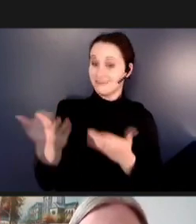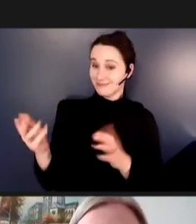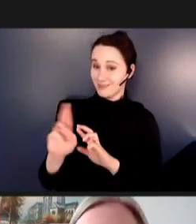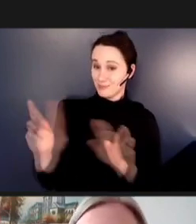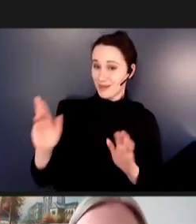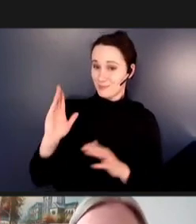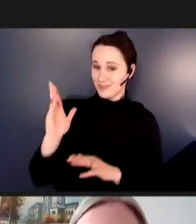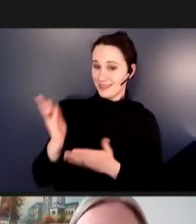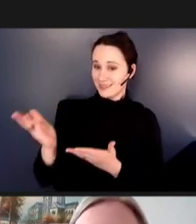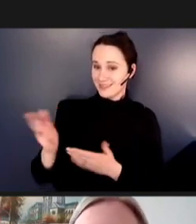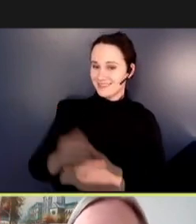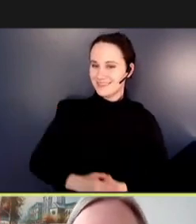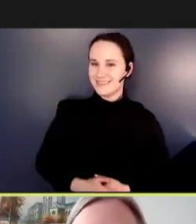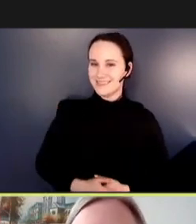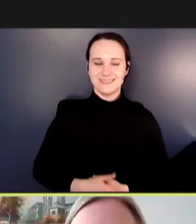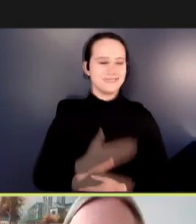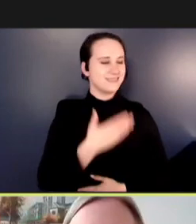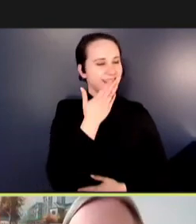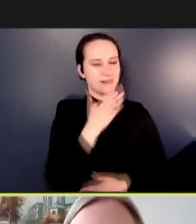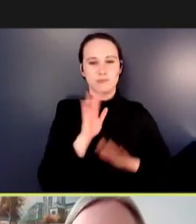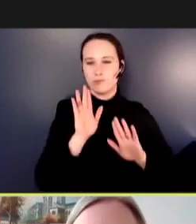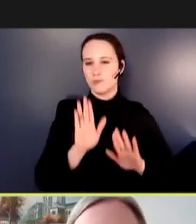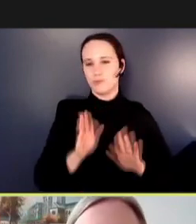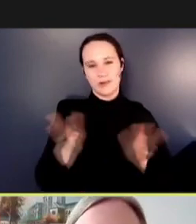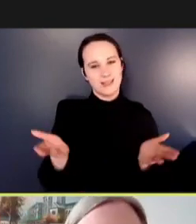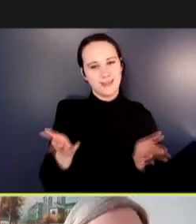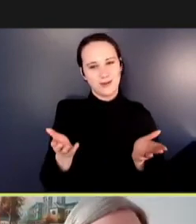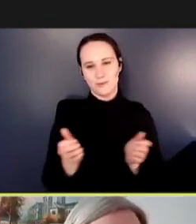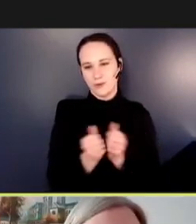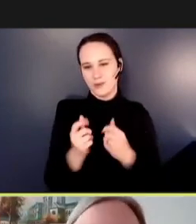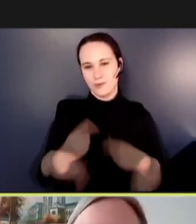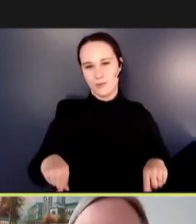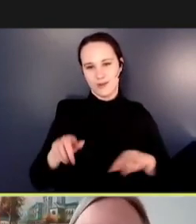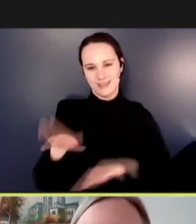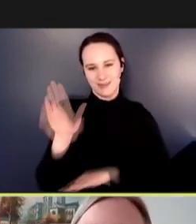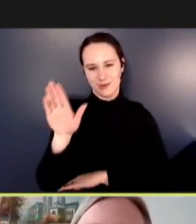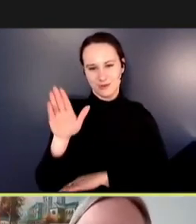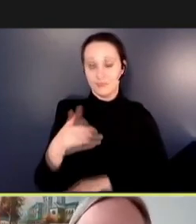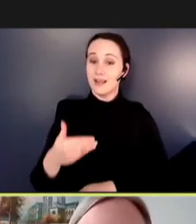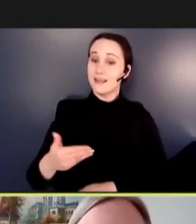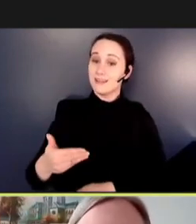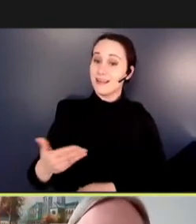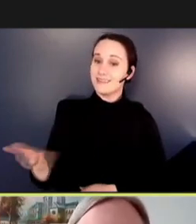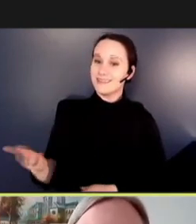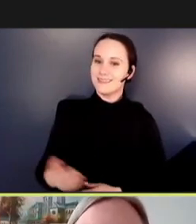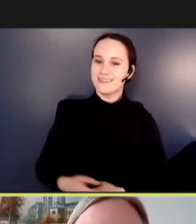Elizabeth Sobczyk: Thank you. It's great to be with you all this afternoon. Next slide, please.